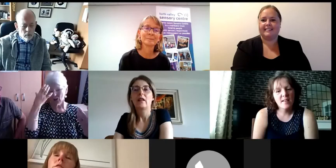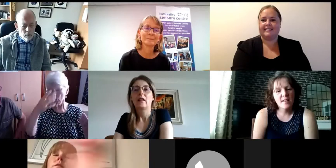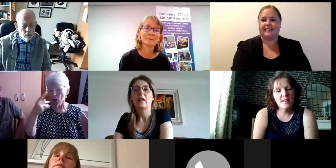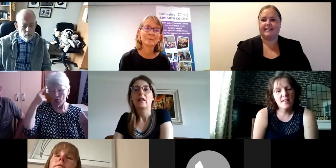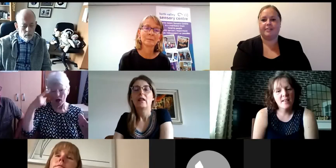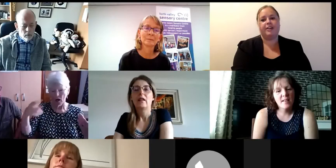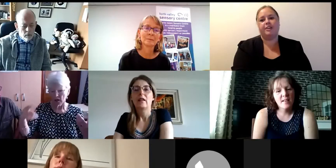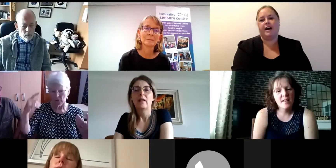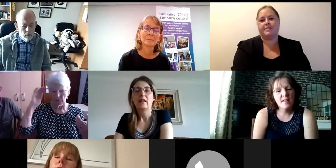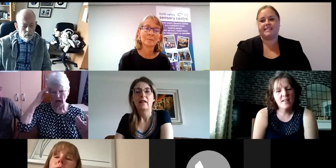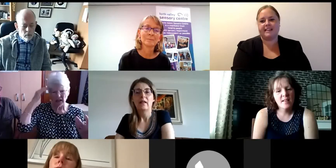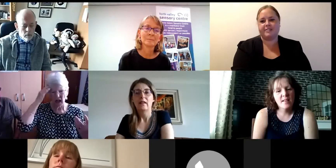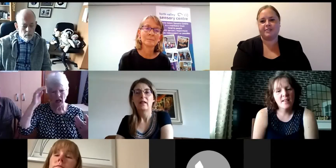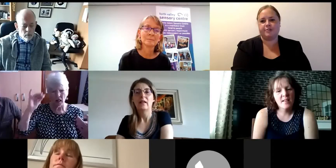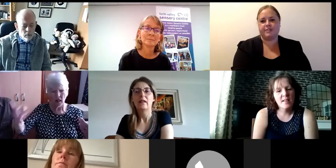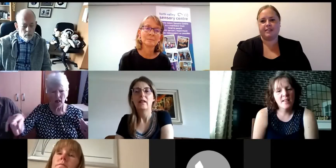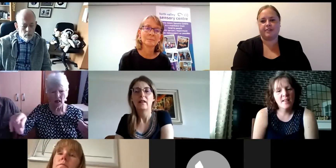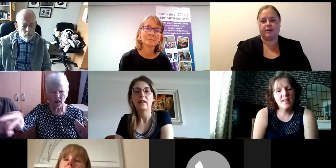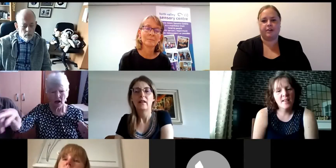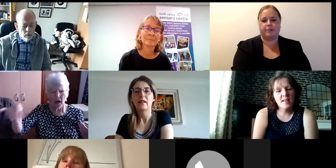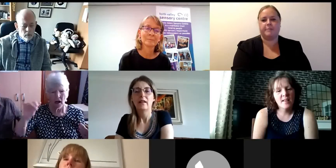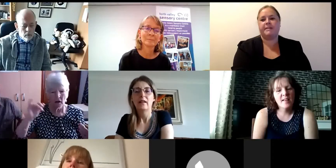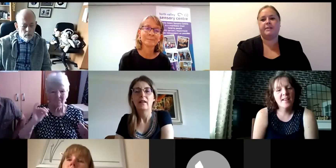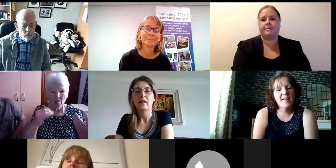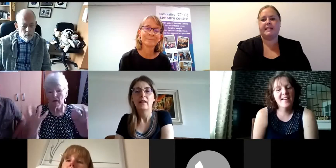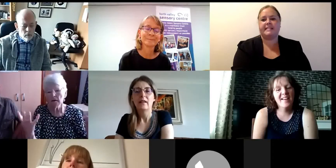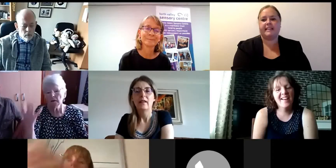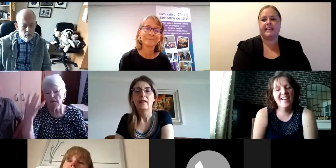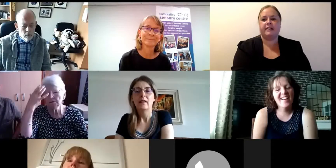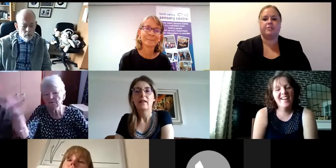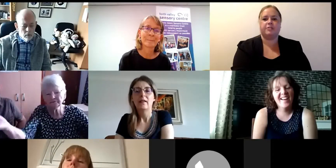I was 10 year sold and I thought maybe they were mentally ill!